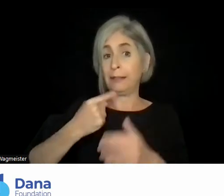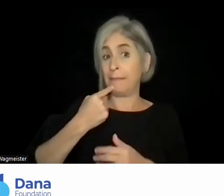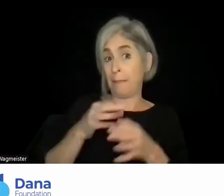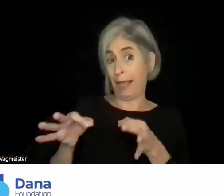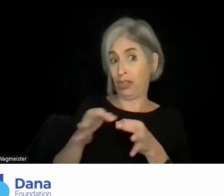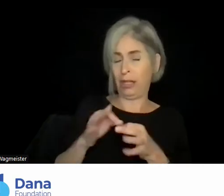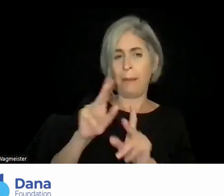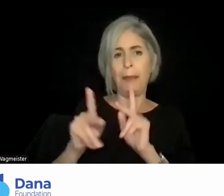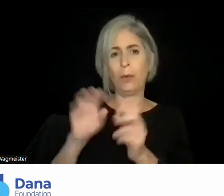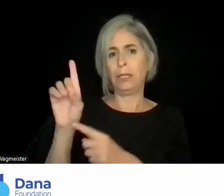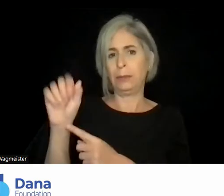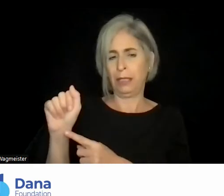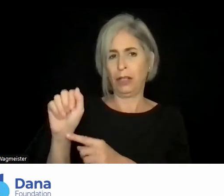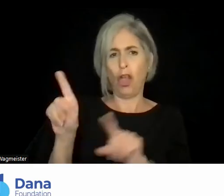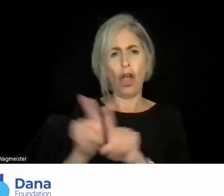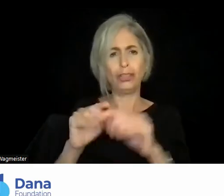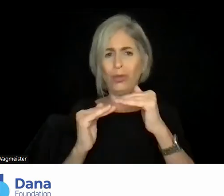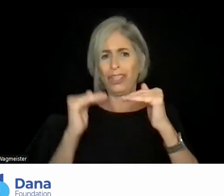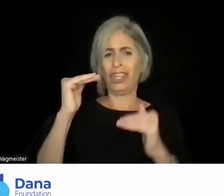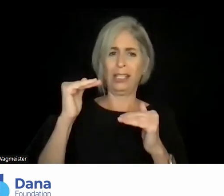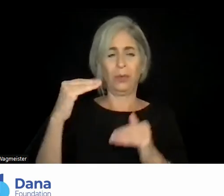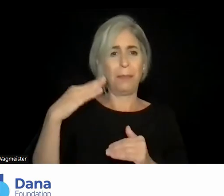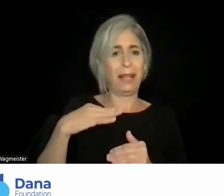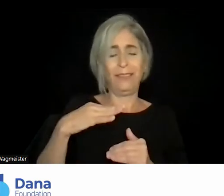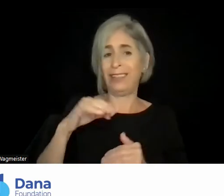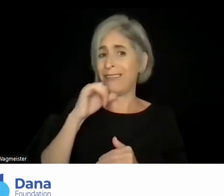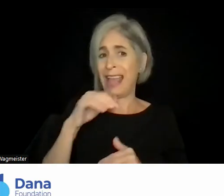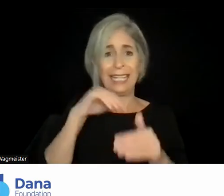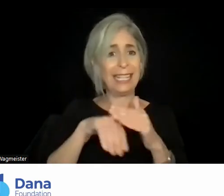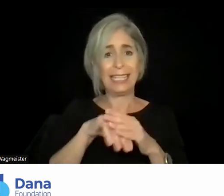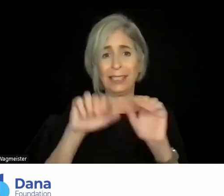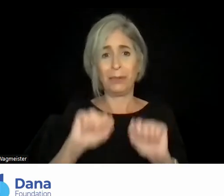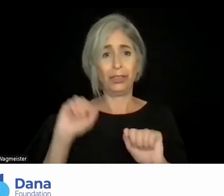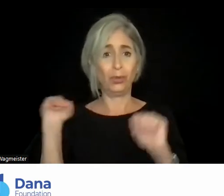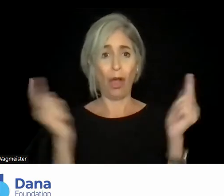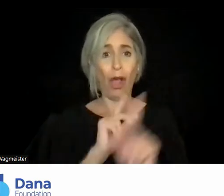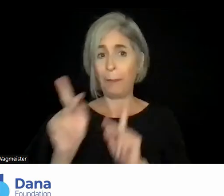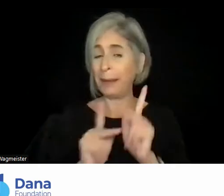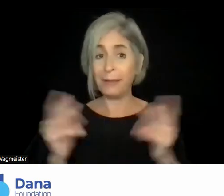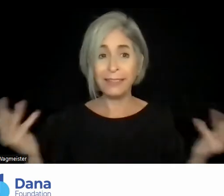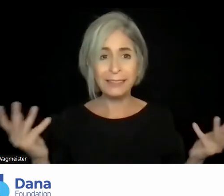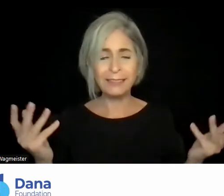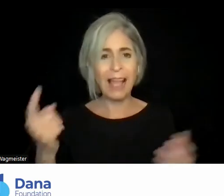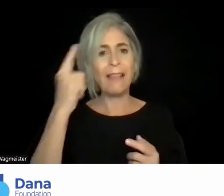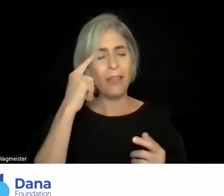long history of that friends with pregnant women and as Roger mentioned People with Disabilities and I think it is also unjust when the benefits of